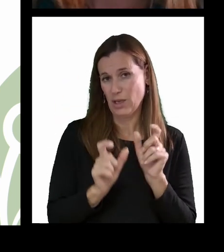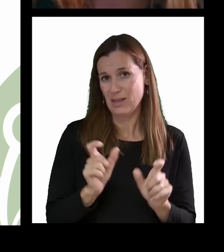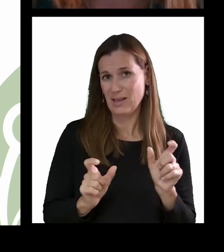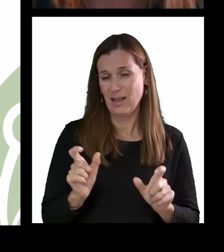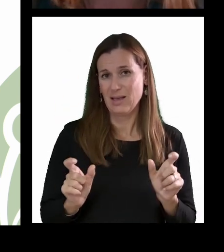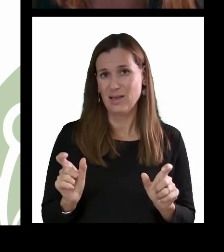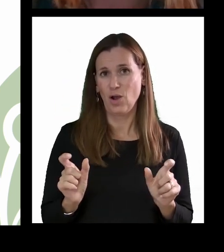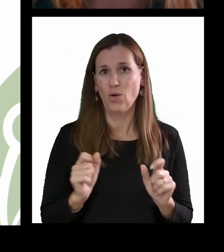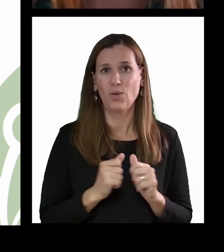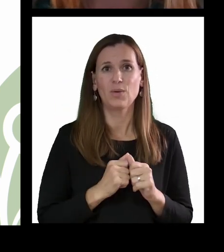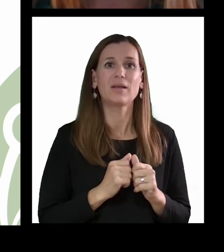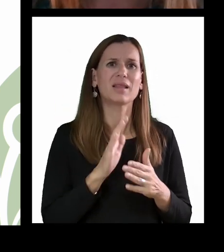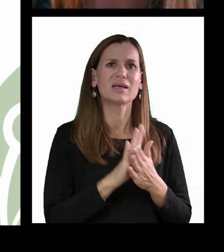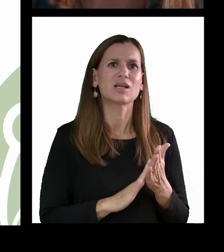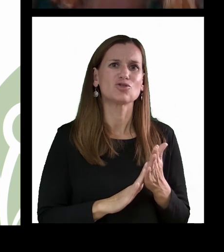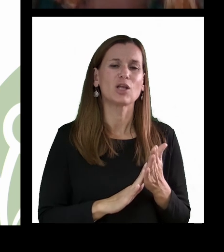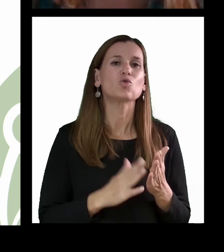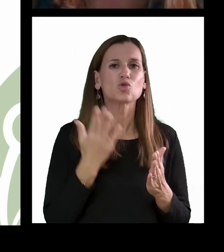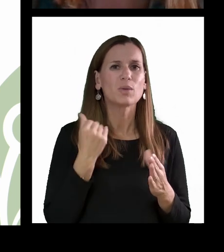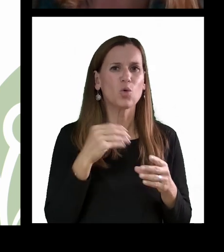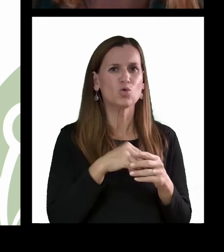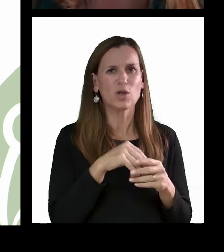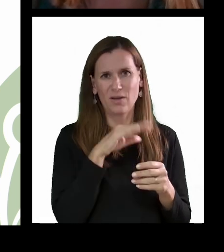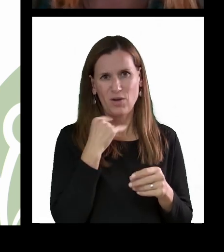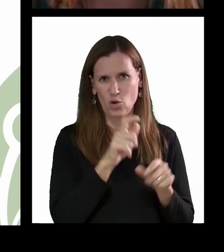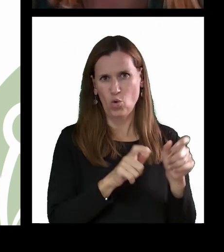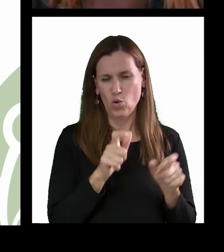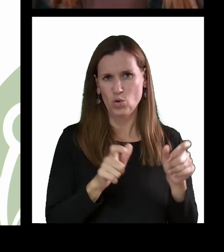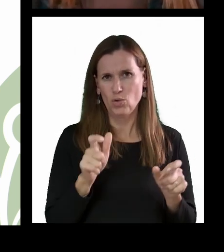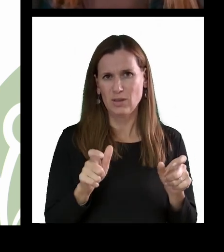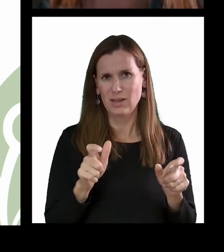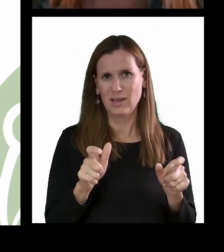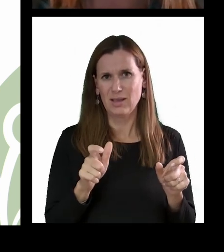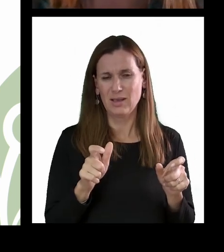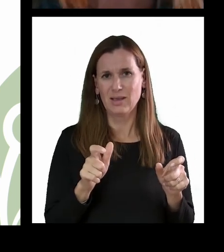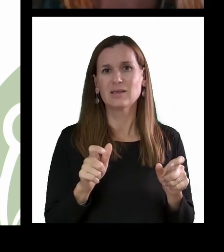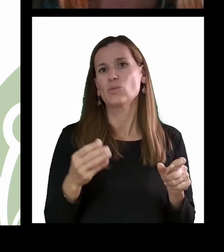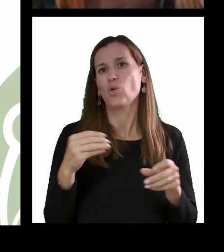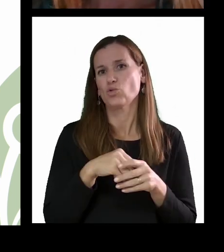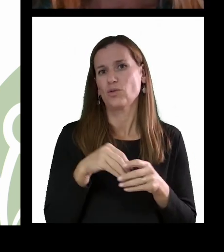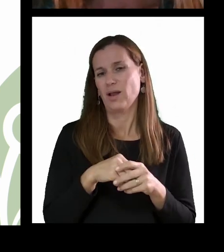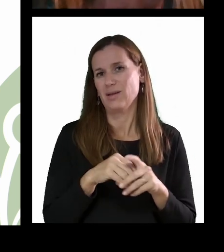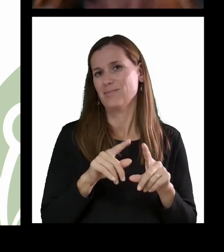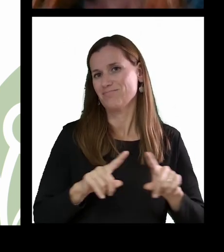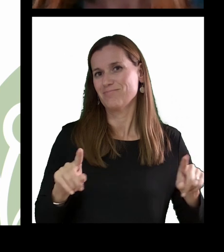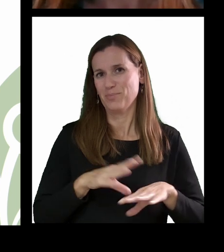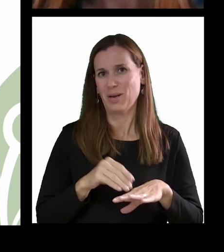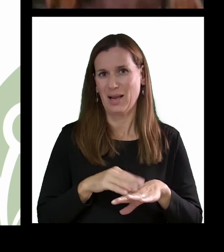where a lot of people were involved and also these implemented change of good practise. And I think it's all.